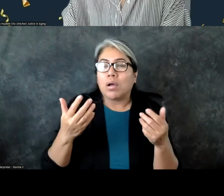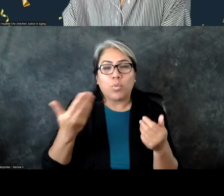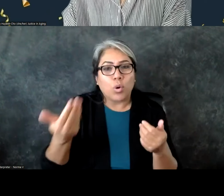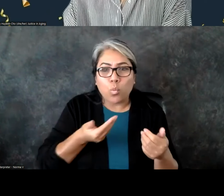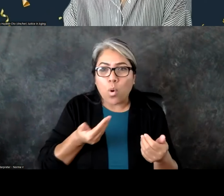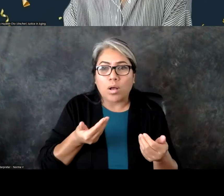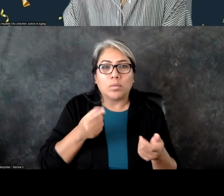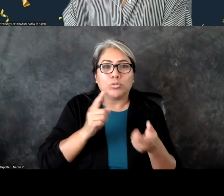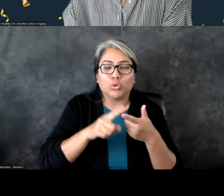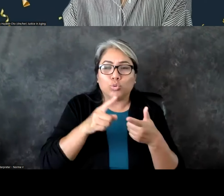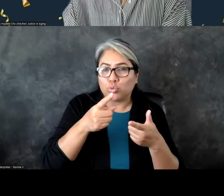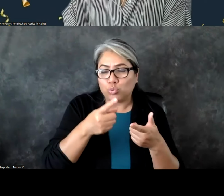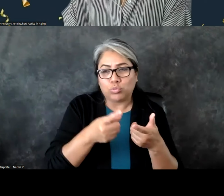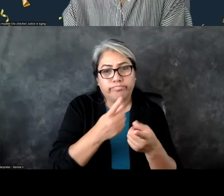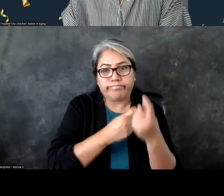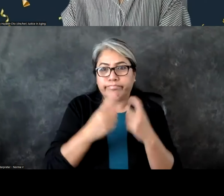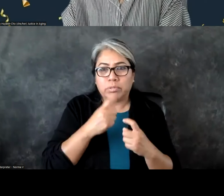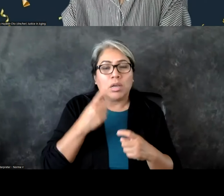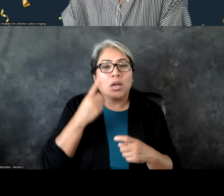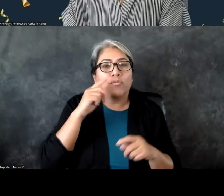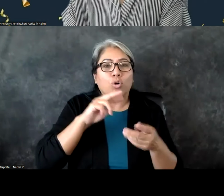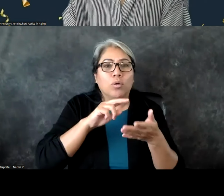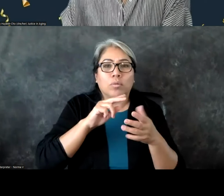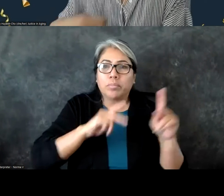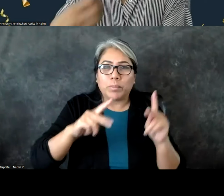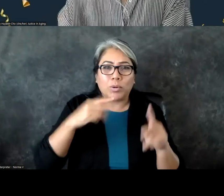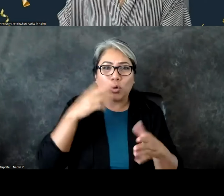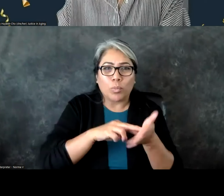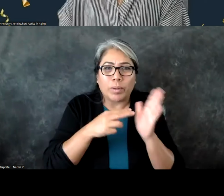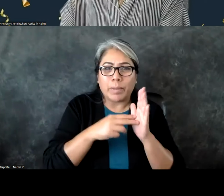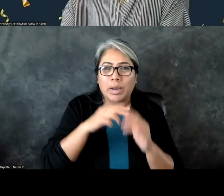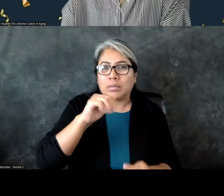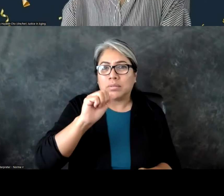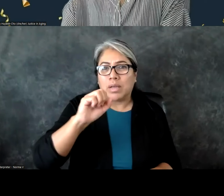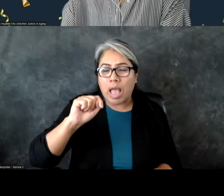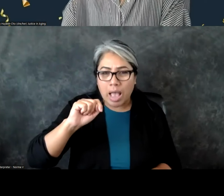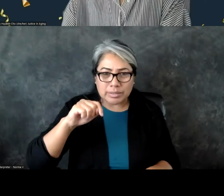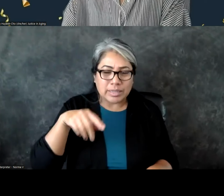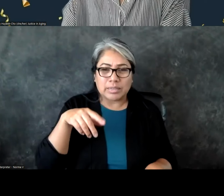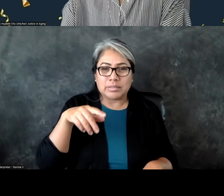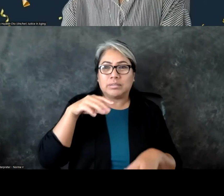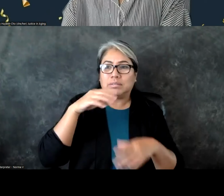justice in aging doesn't provide direct services like CANHR does but we will answer questions from advocates who